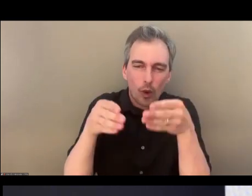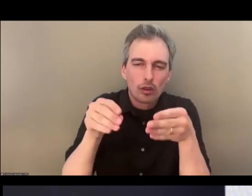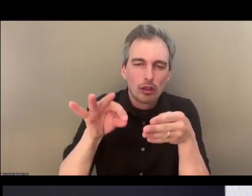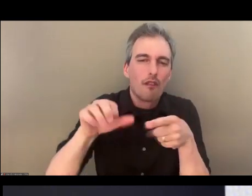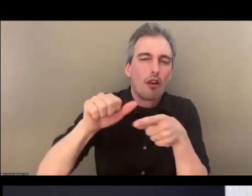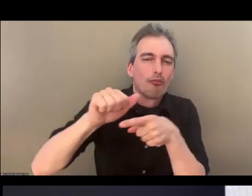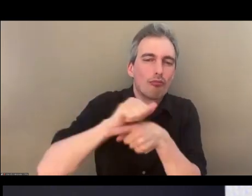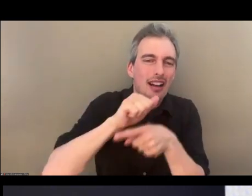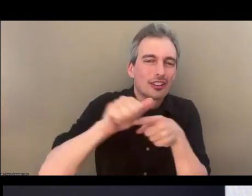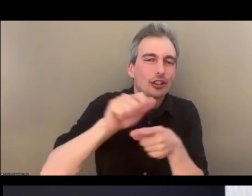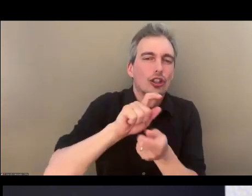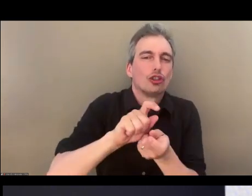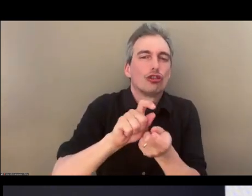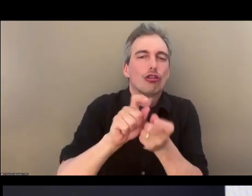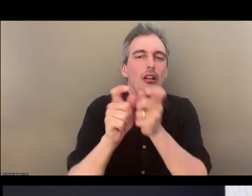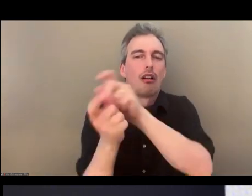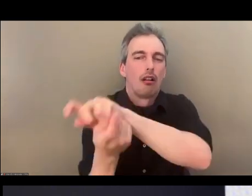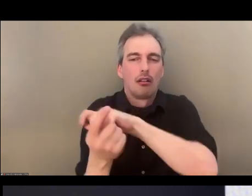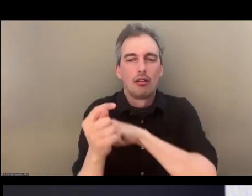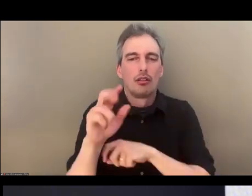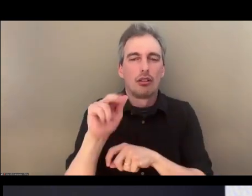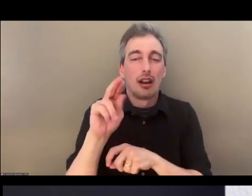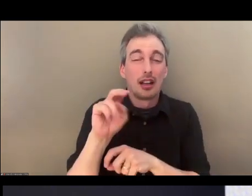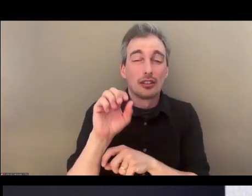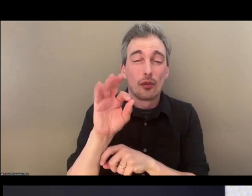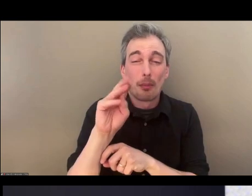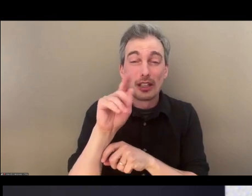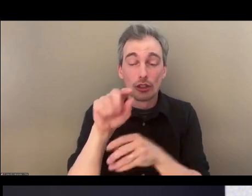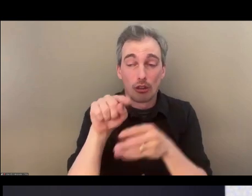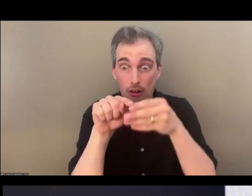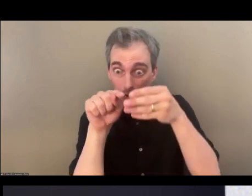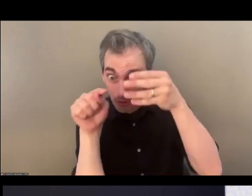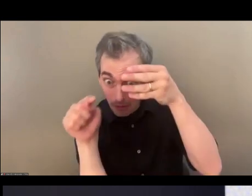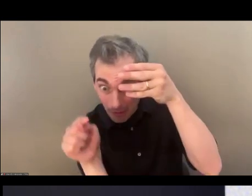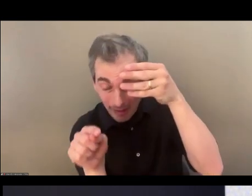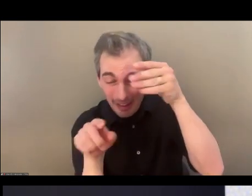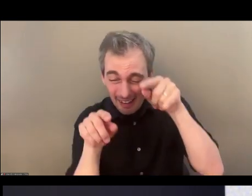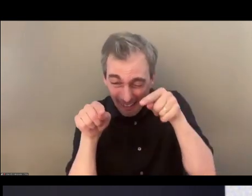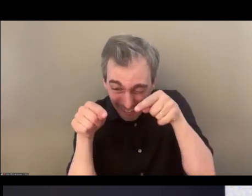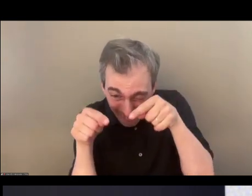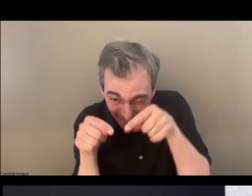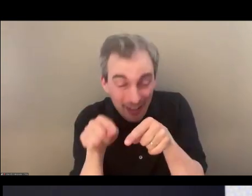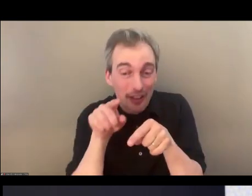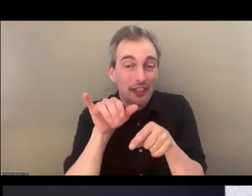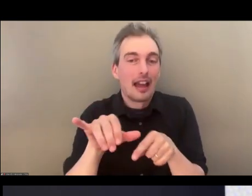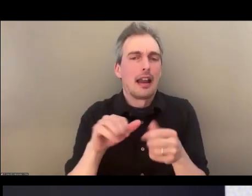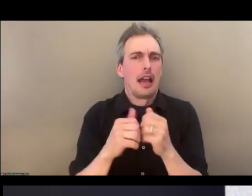One layer down from that, I also -- how I achieved that practice transformation is through enablement and training.